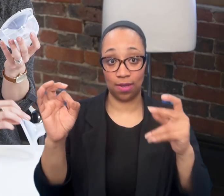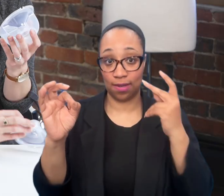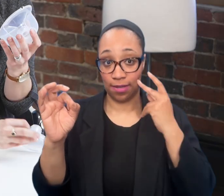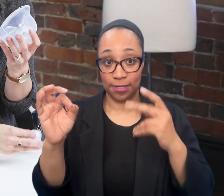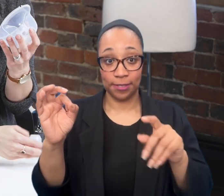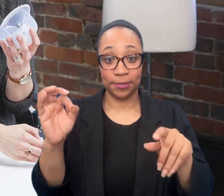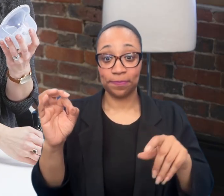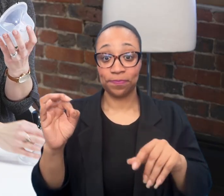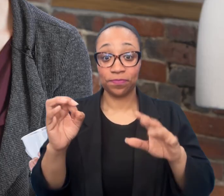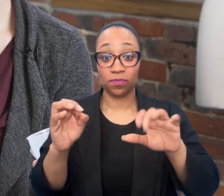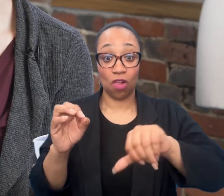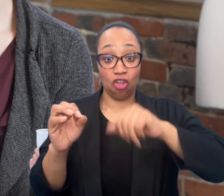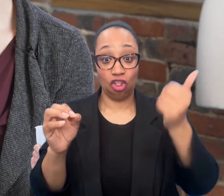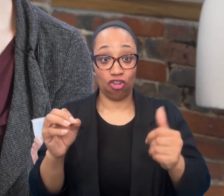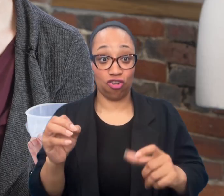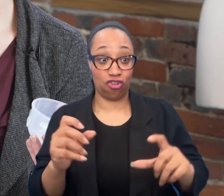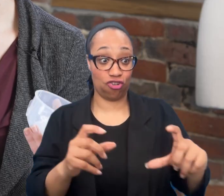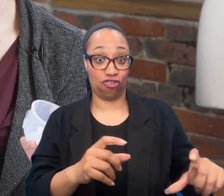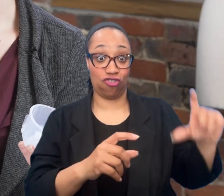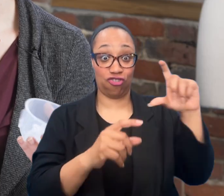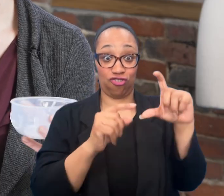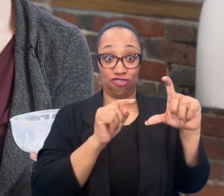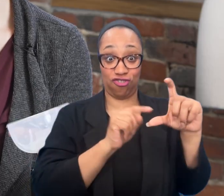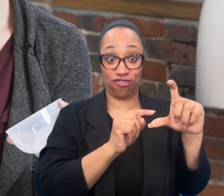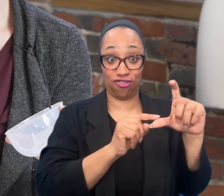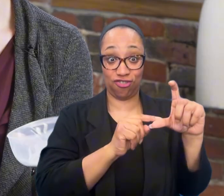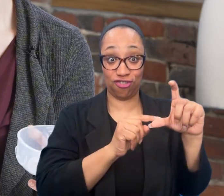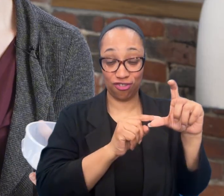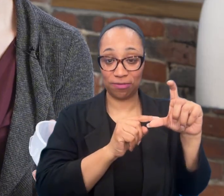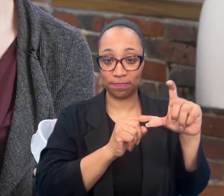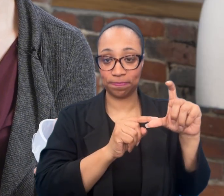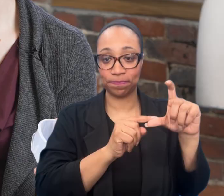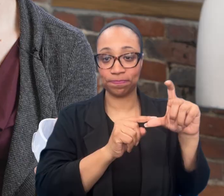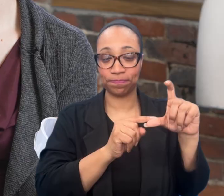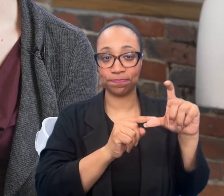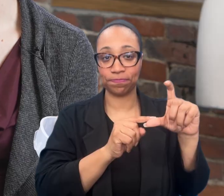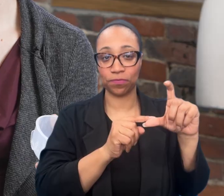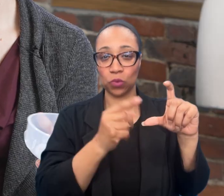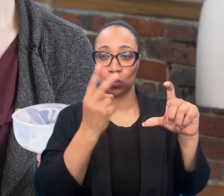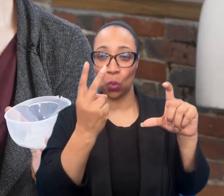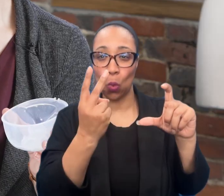milk collection but there are two pieces that we have to put in here the first one is the valve so